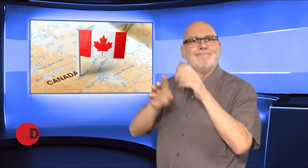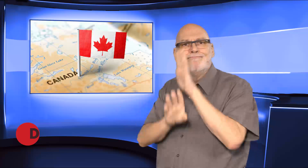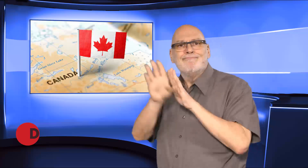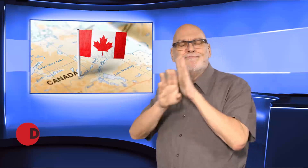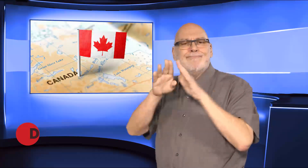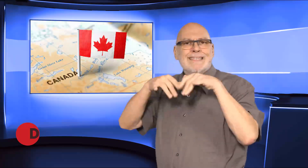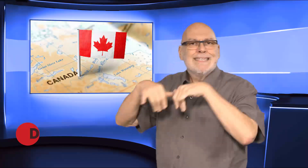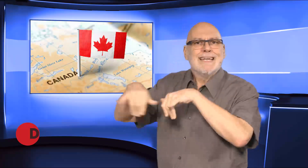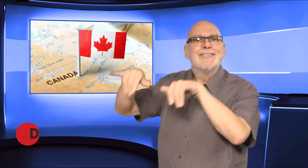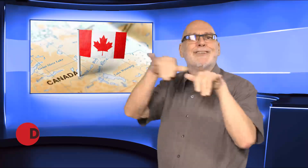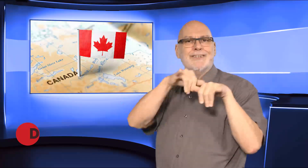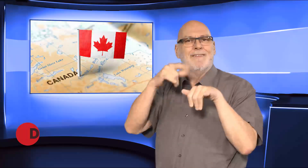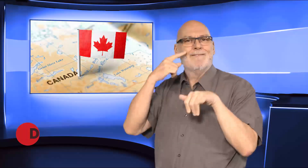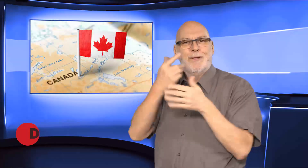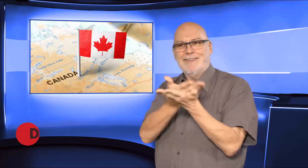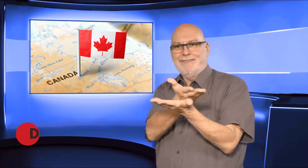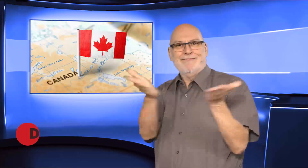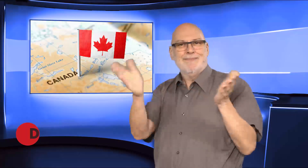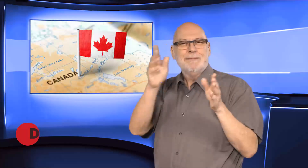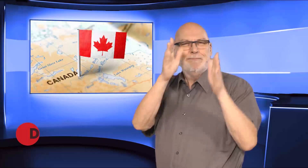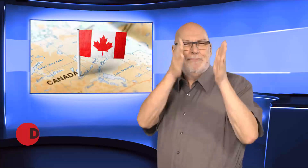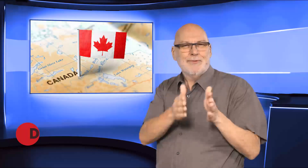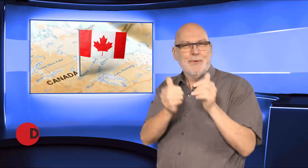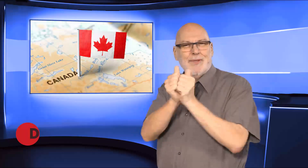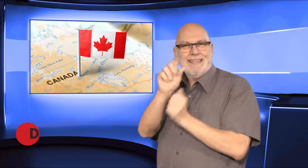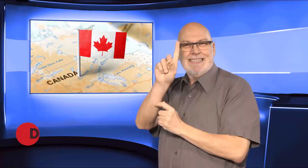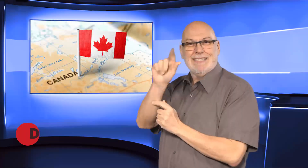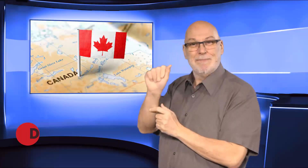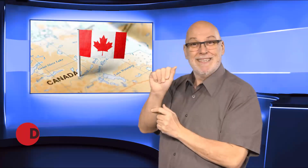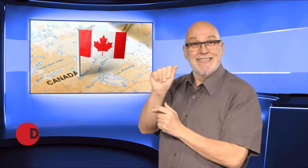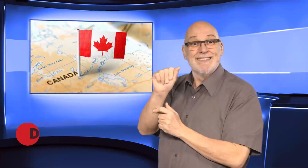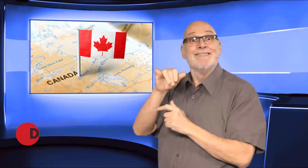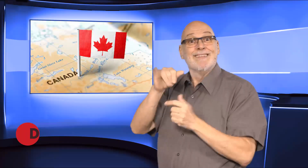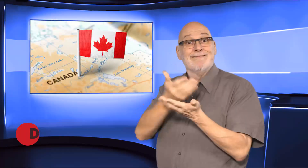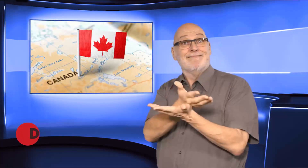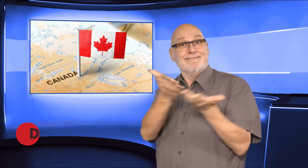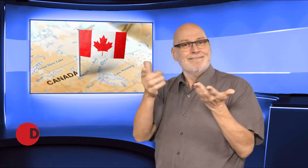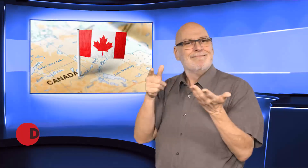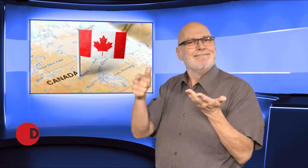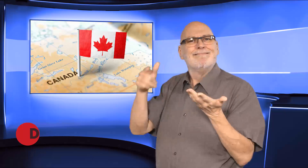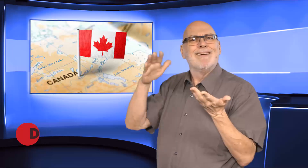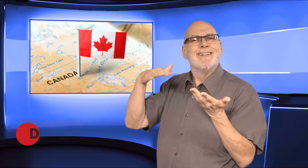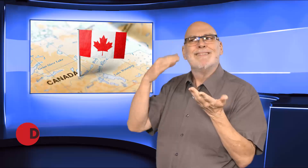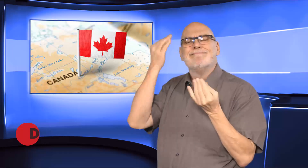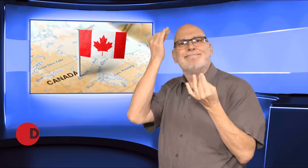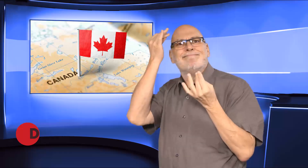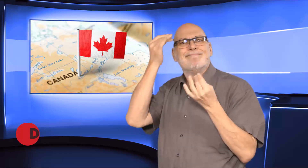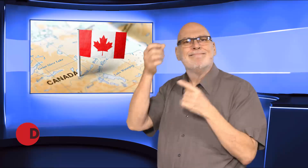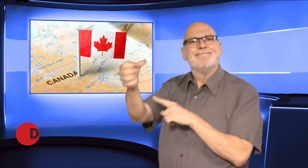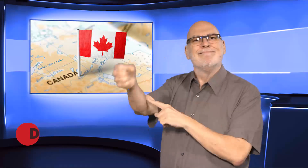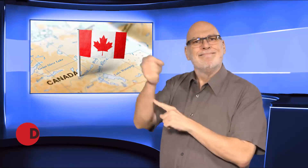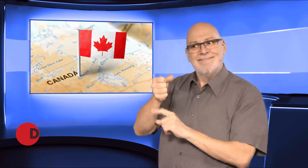developing standards for persons with disabilities has not considered hiring